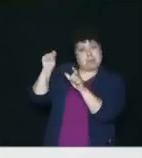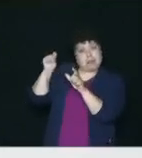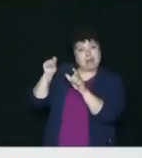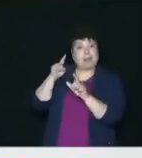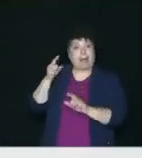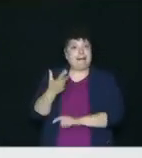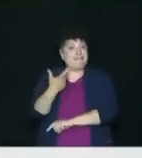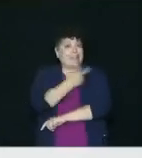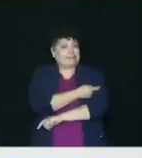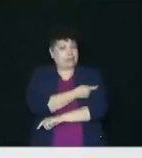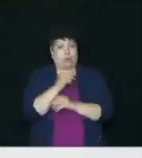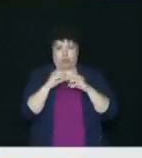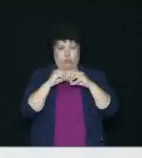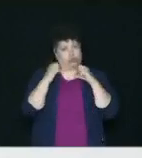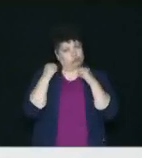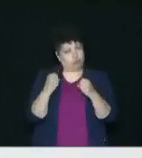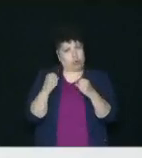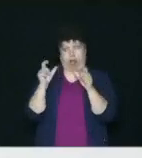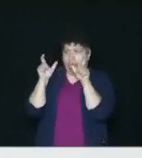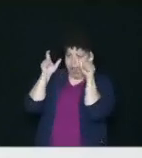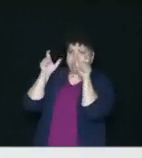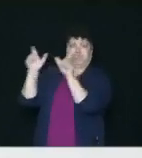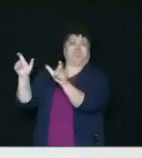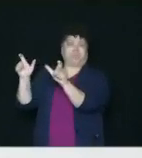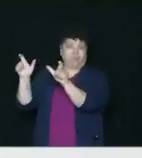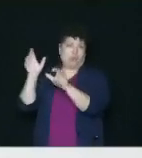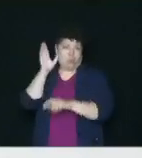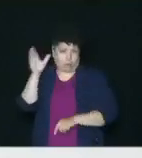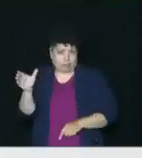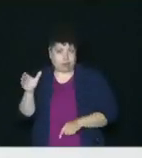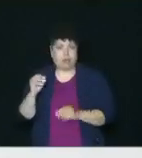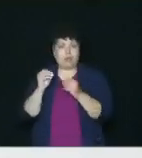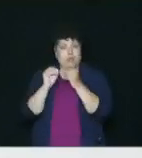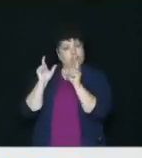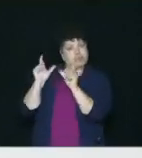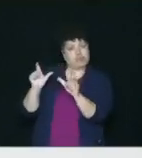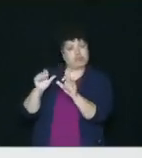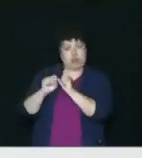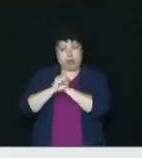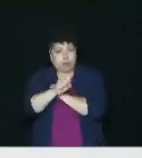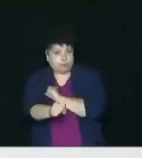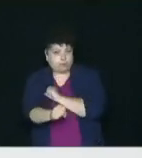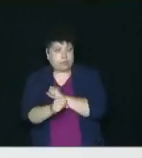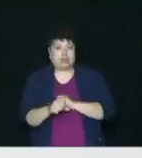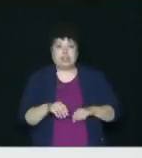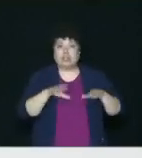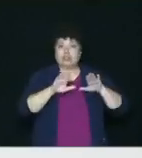IMPORTANT. WHILE INFECTION -- THIS HELPS